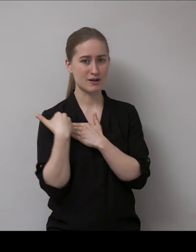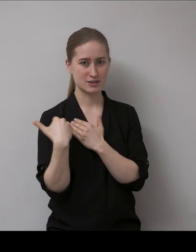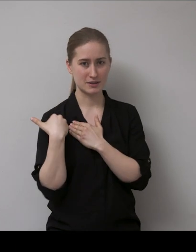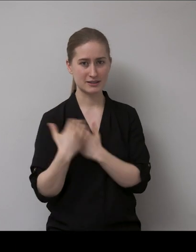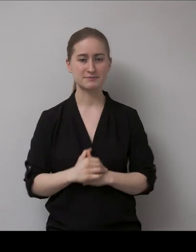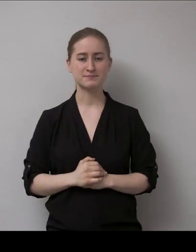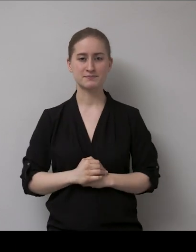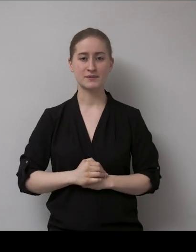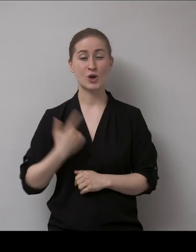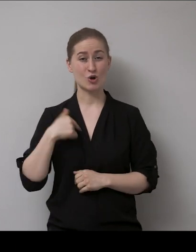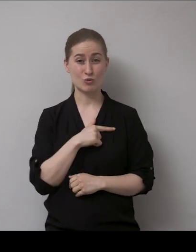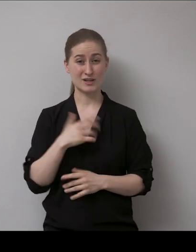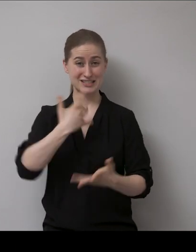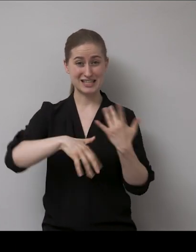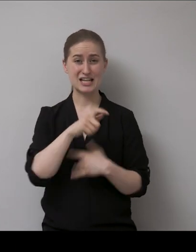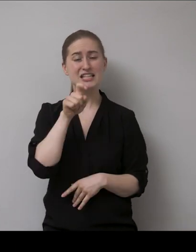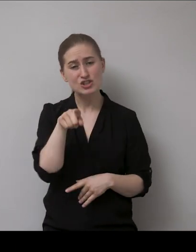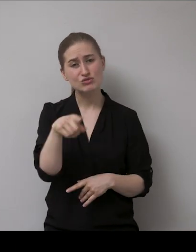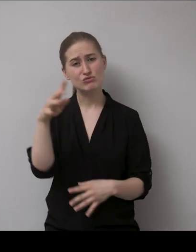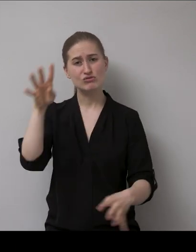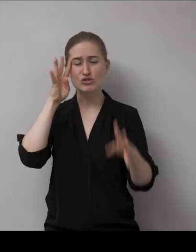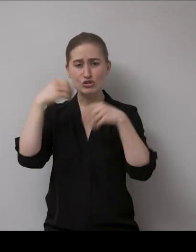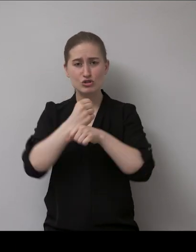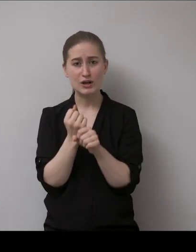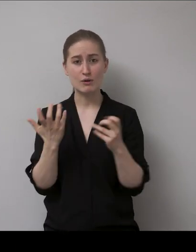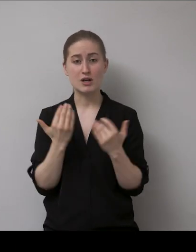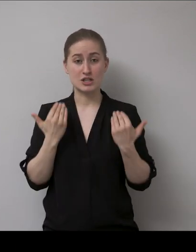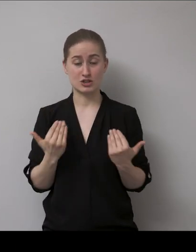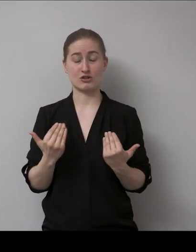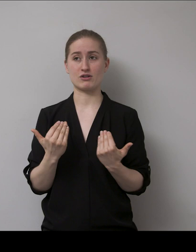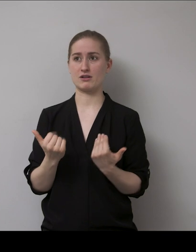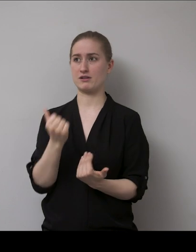We, as a society, need you to create what is currently inconceivable,